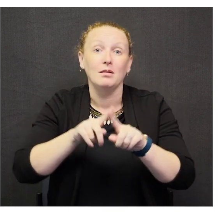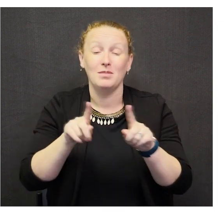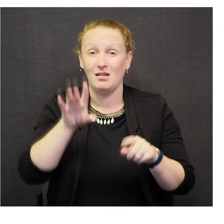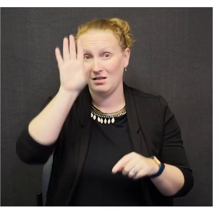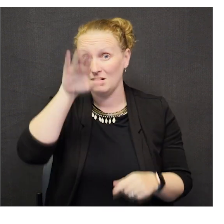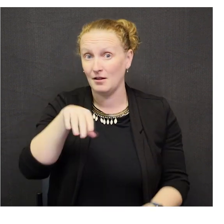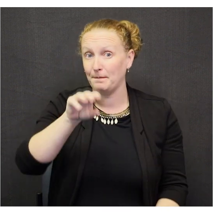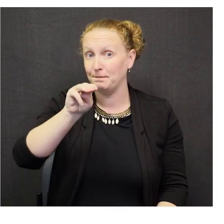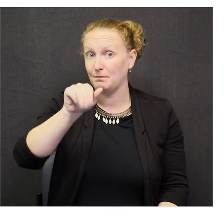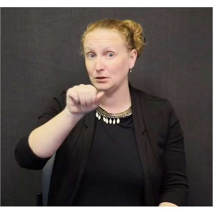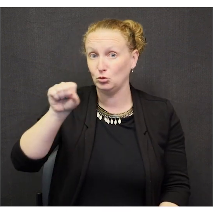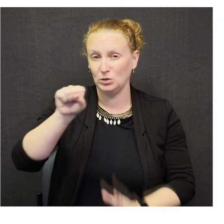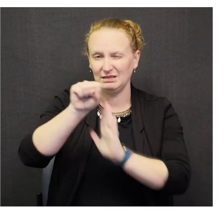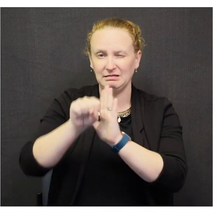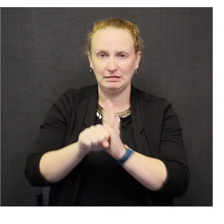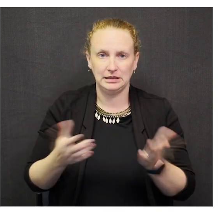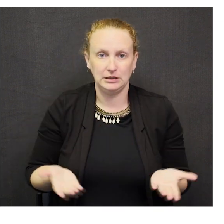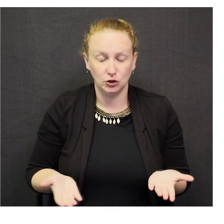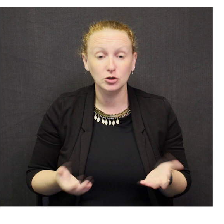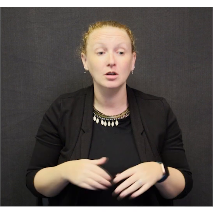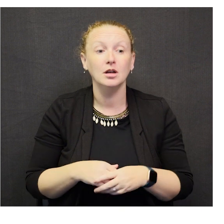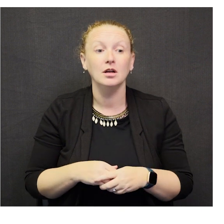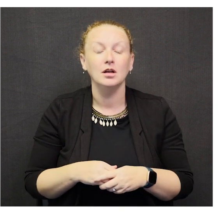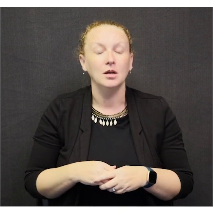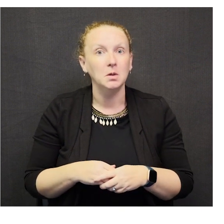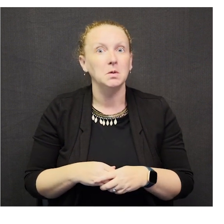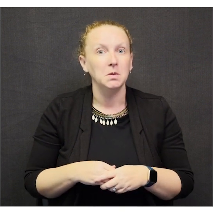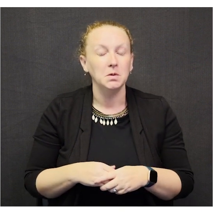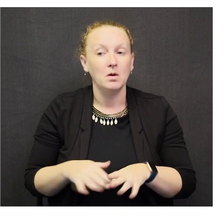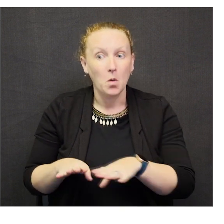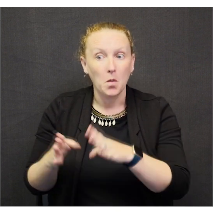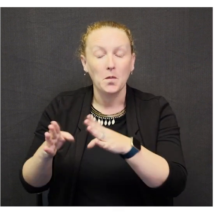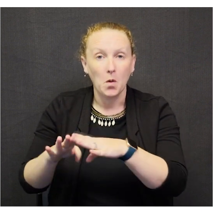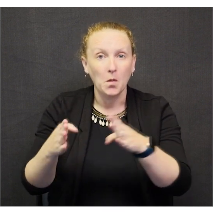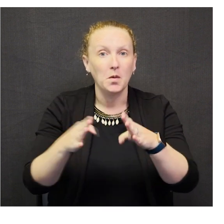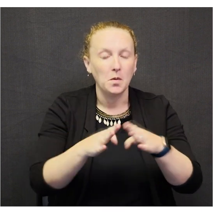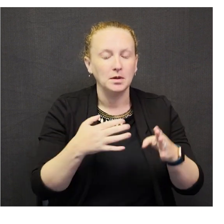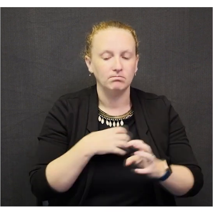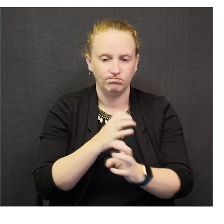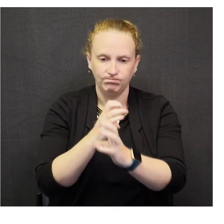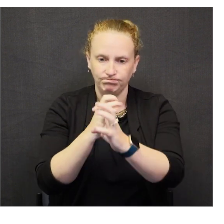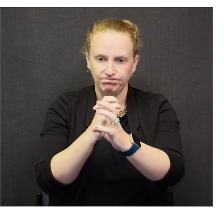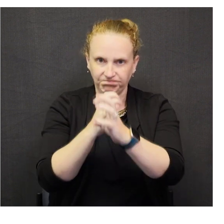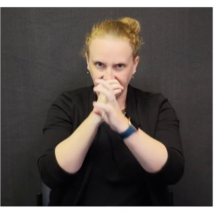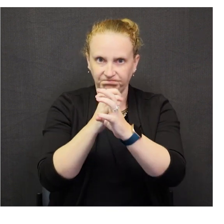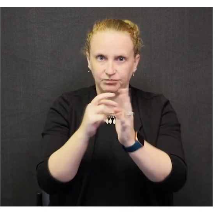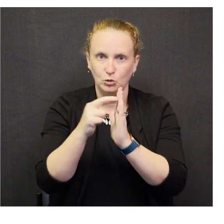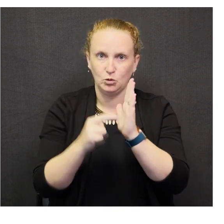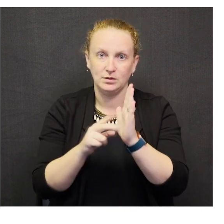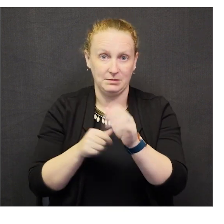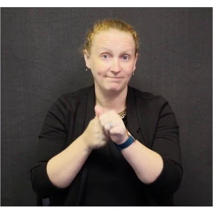to reopen with very strict guidelines about shared spaces, it it's now looking like the